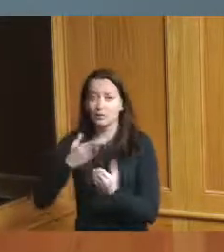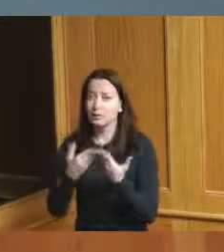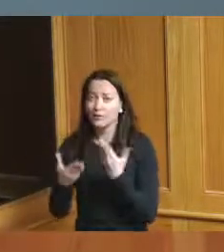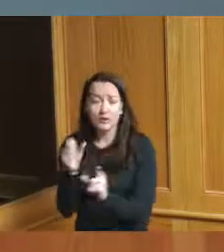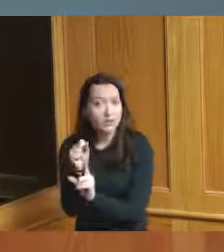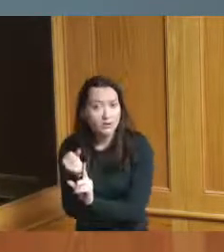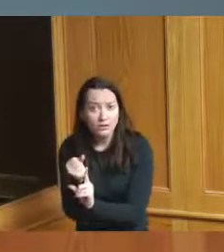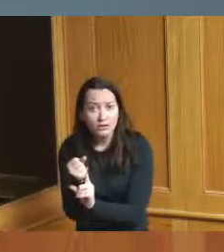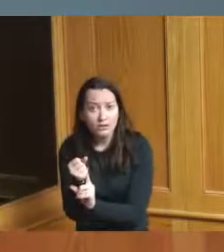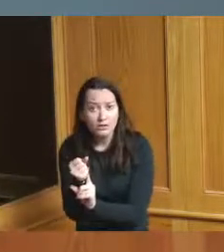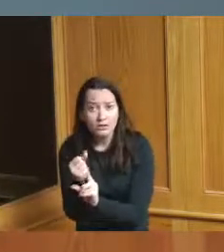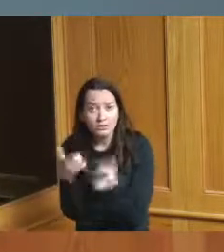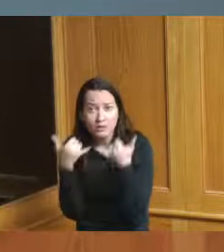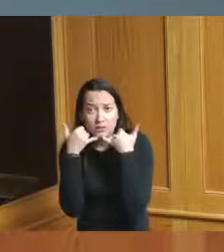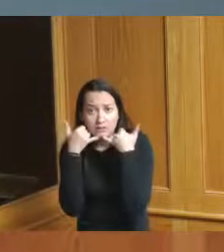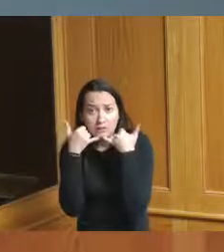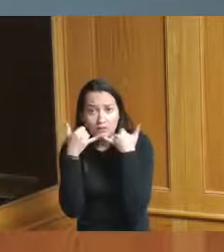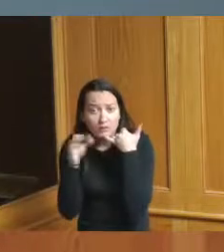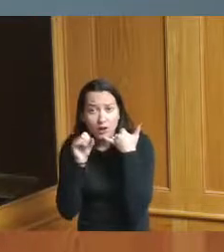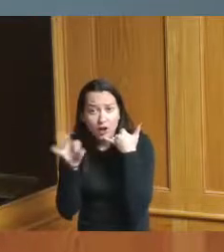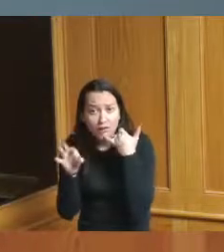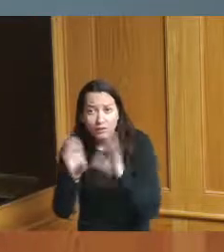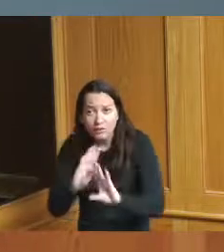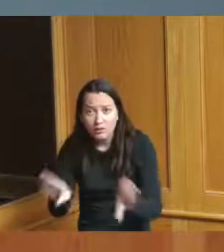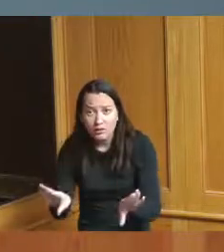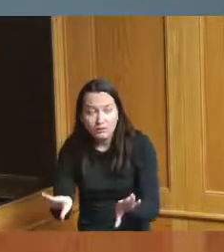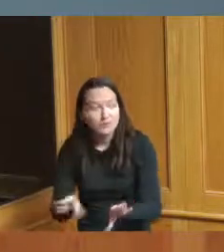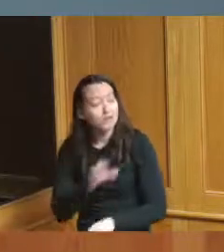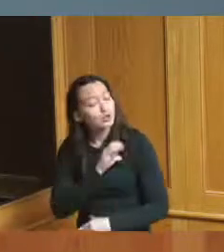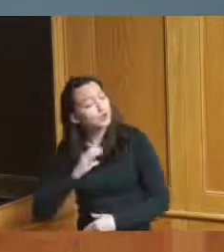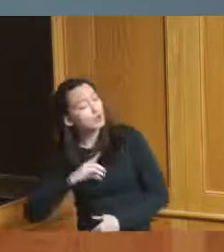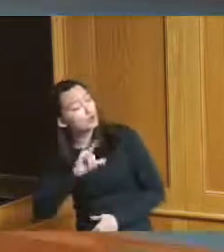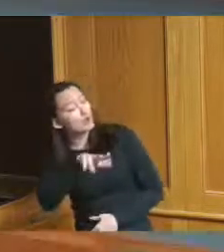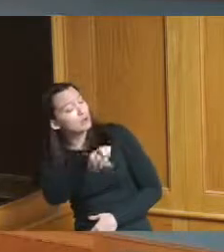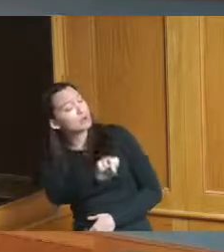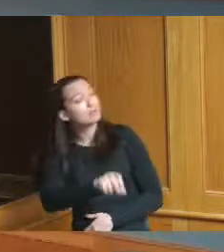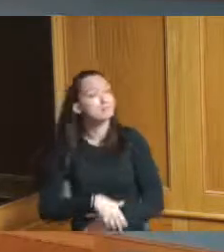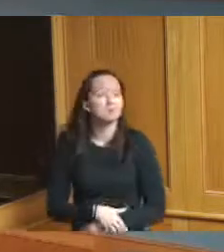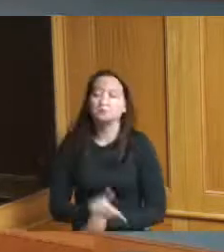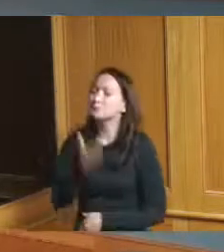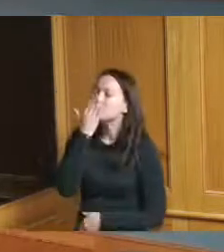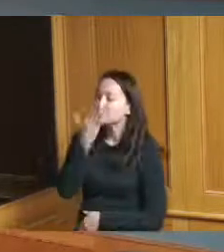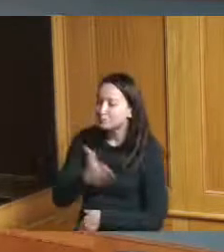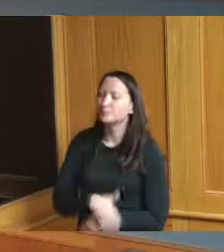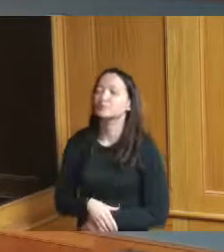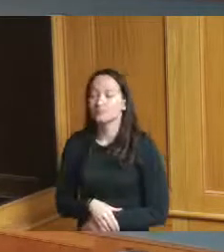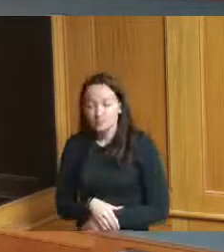not take it off you know so Commissioner Driehaus thank you thank you Commissioner for being here